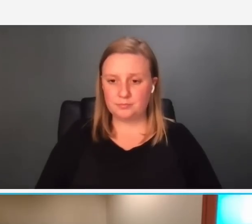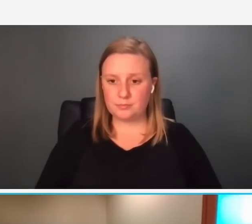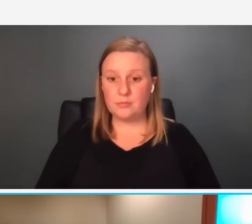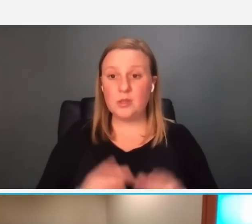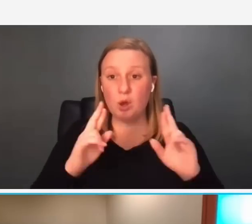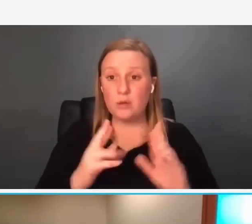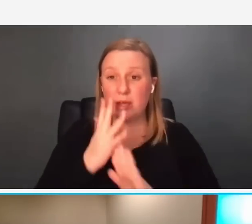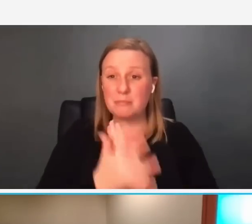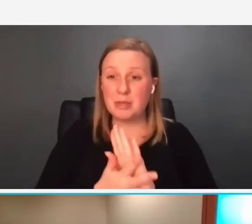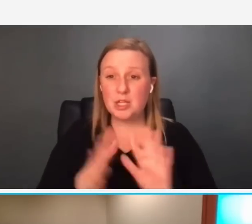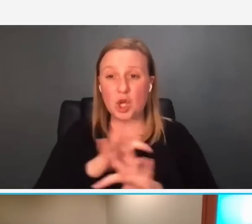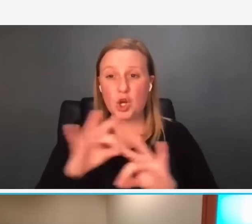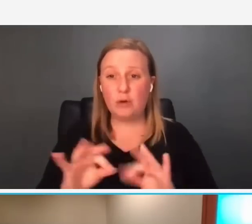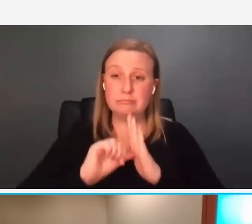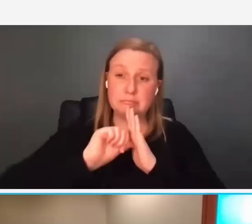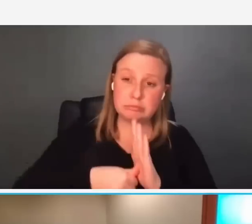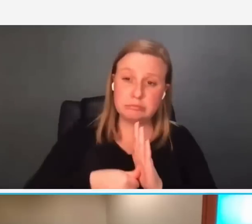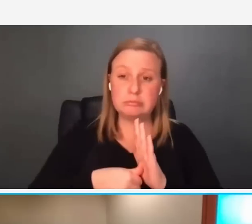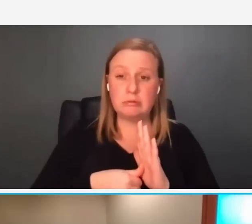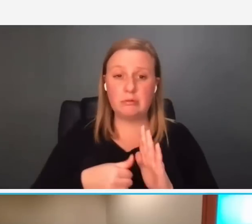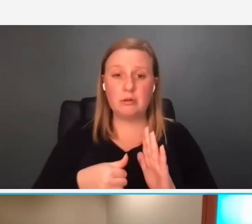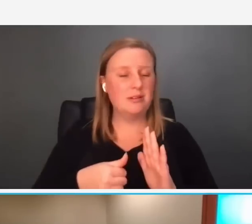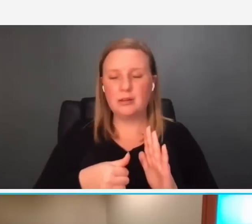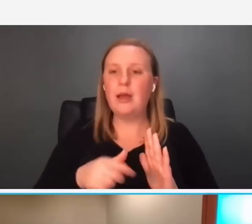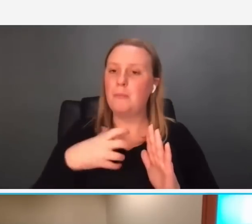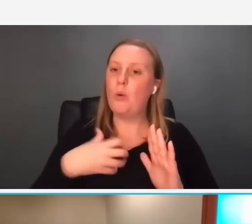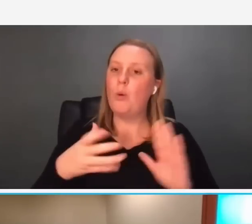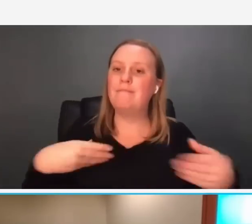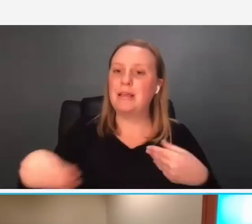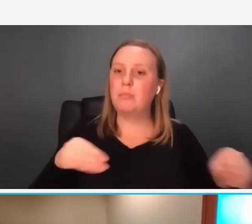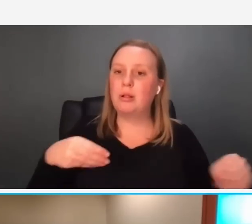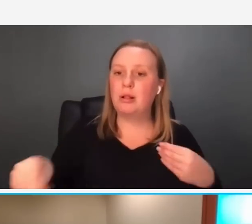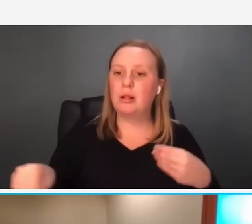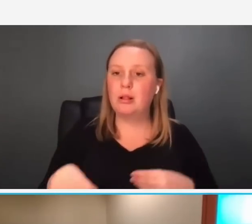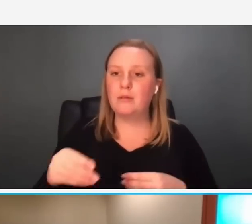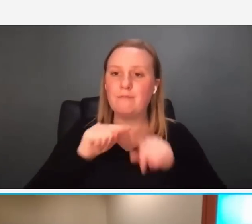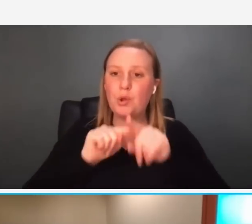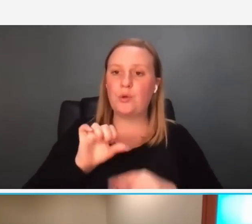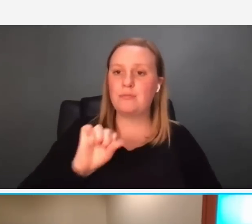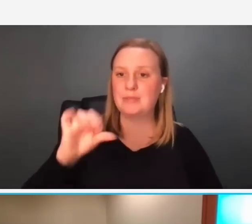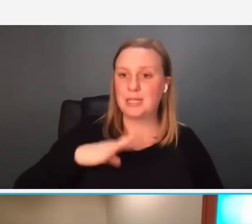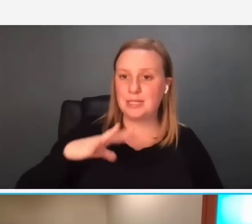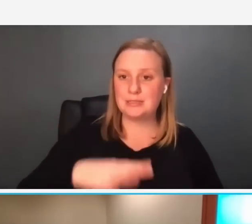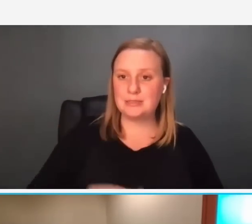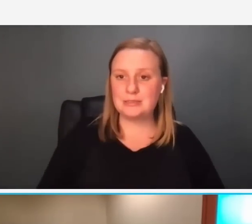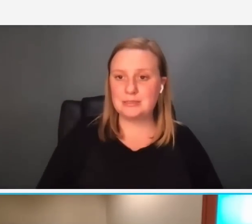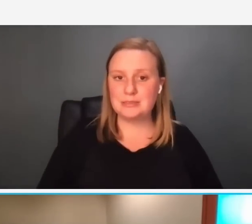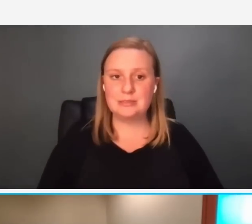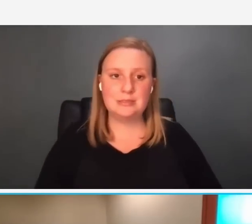arrangement for everyone in the aged care sector including the regulator. Next slide please.